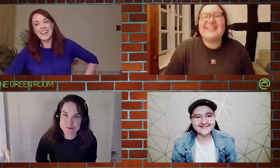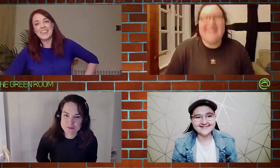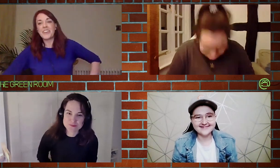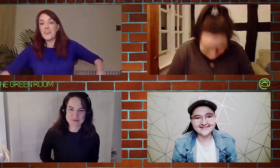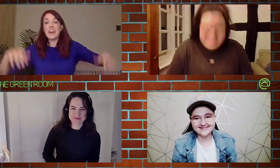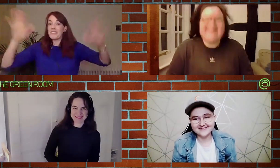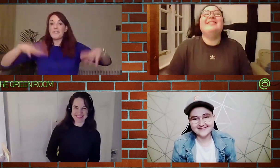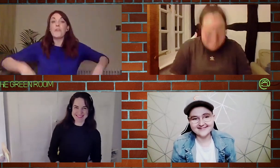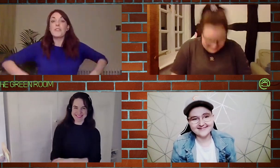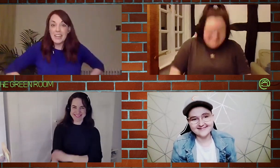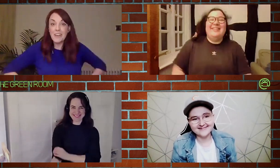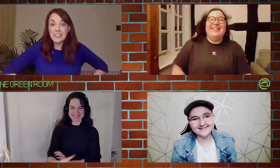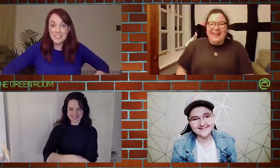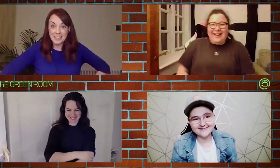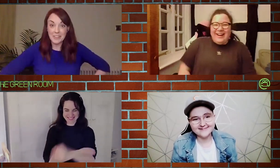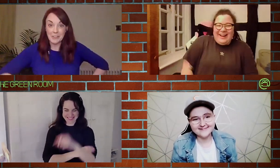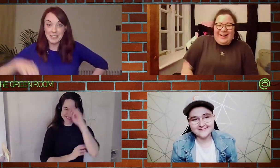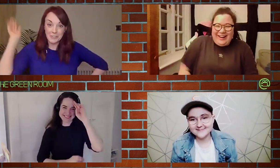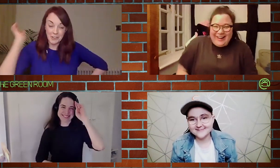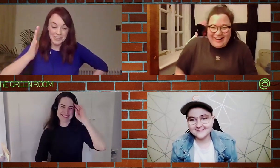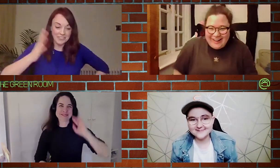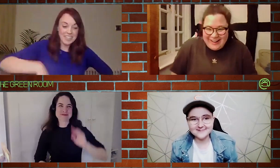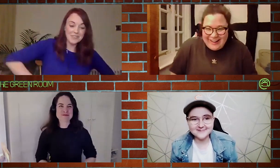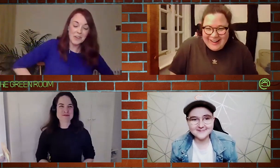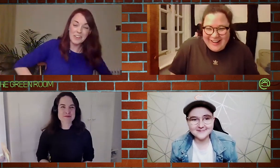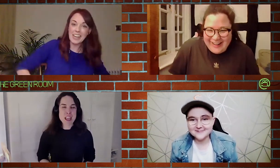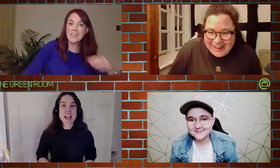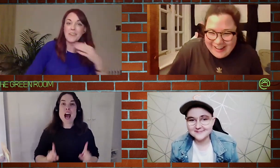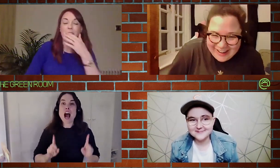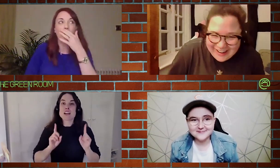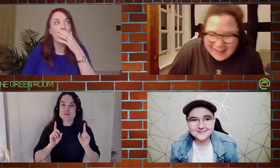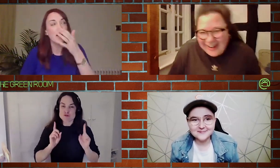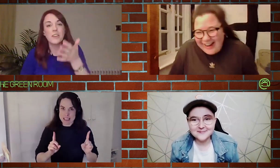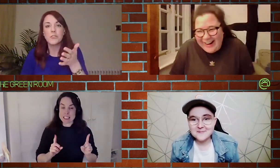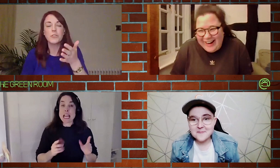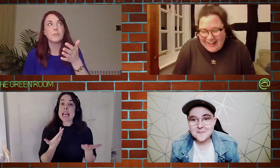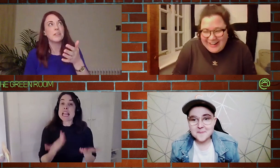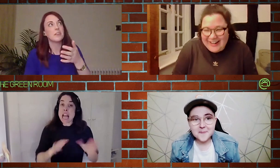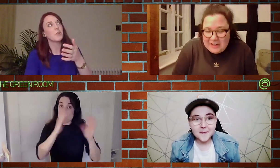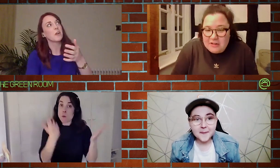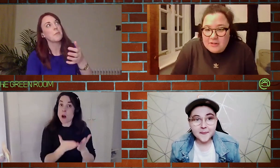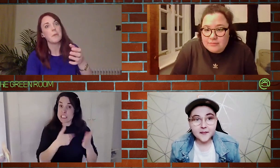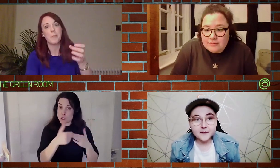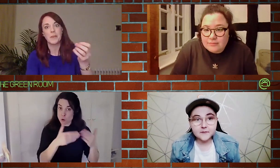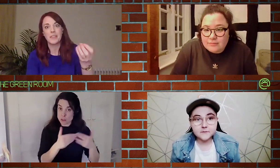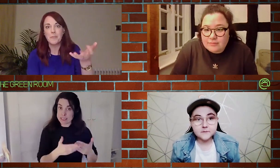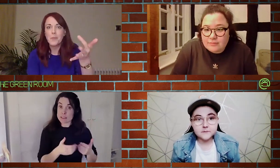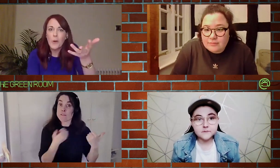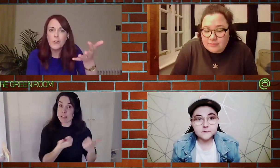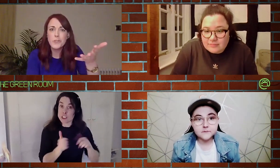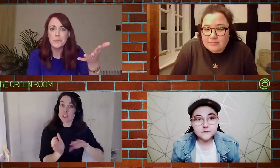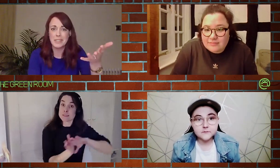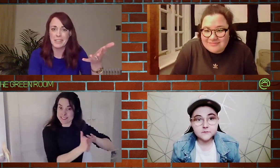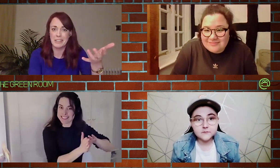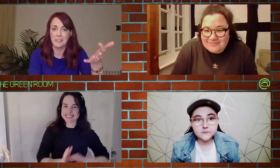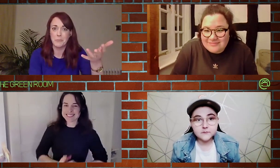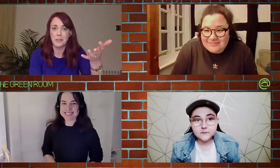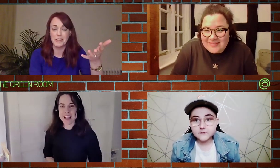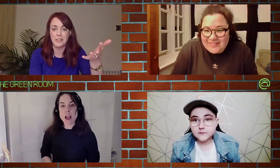So that'll set the world's to right. It's brilliant and I just want to talk a wee bit about the costume designer, Brooklyn, that you